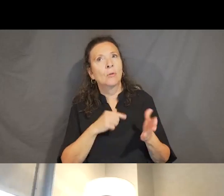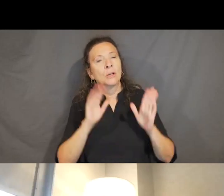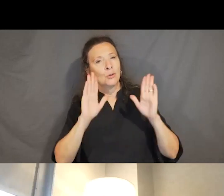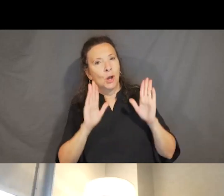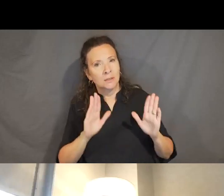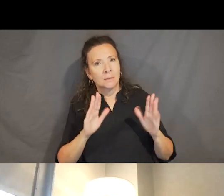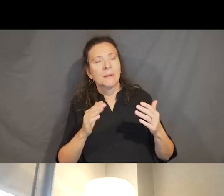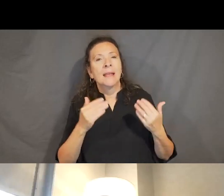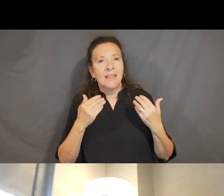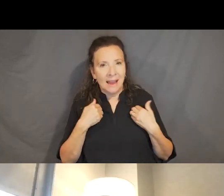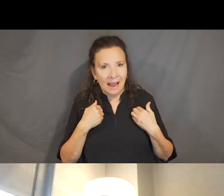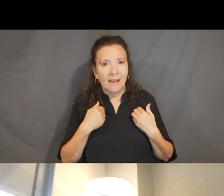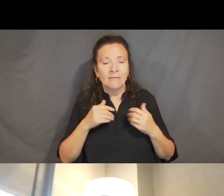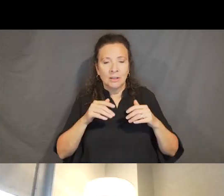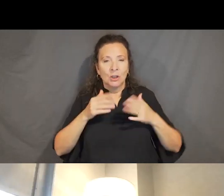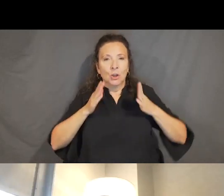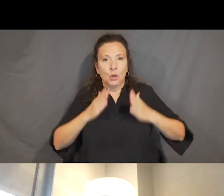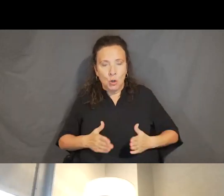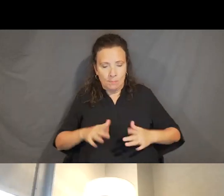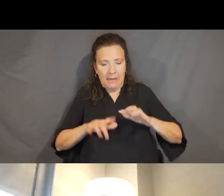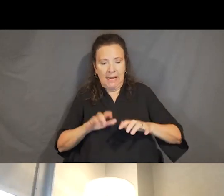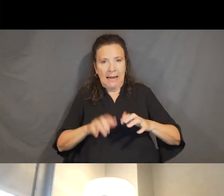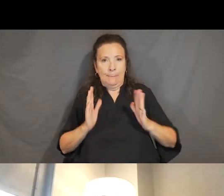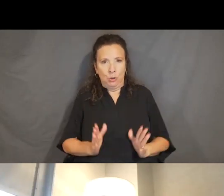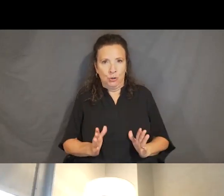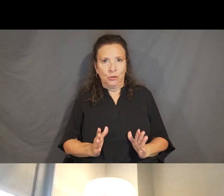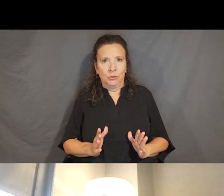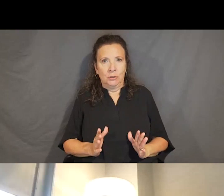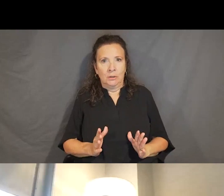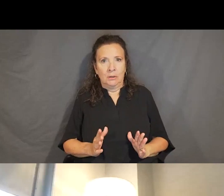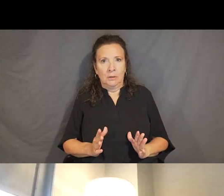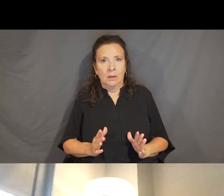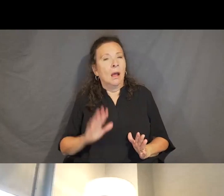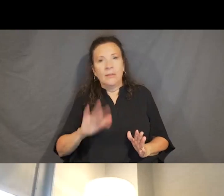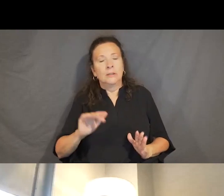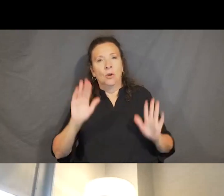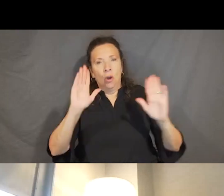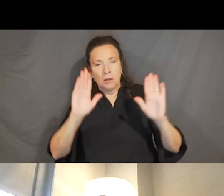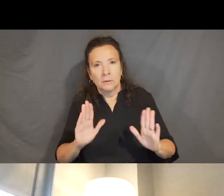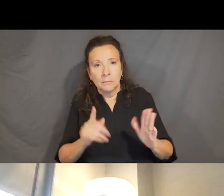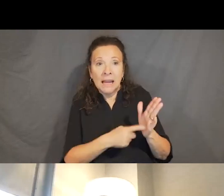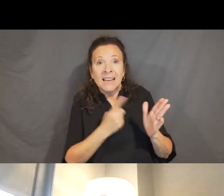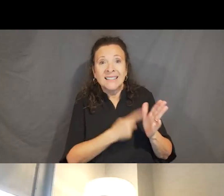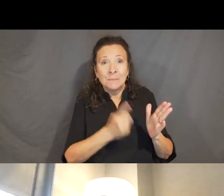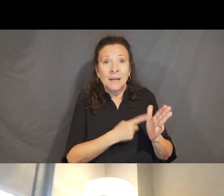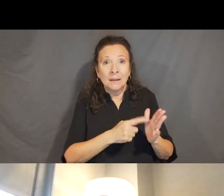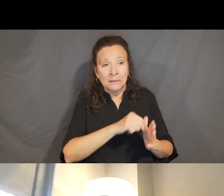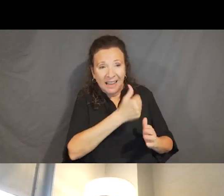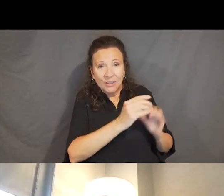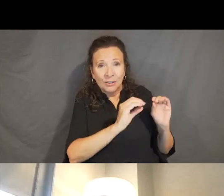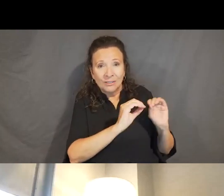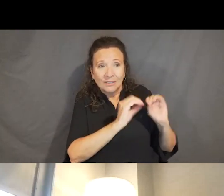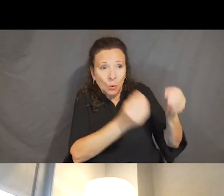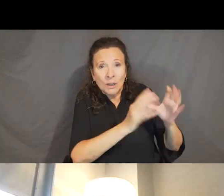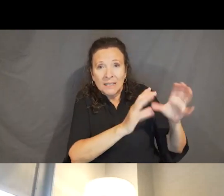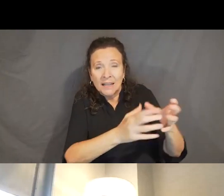captioners. Sometimes, organizations aren't able to do that. And automatic captions and